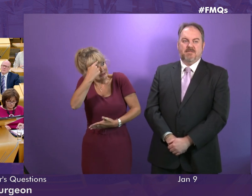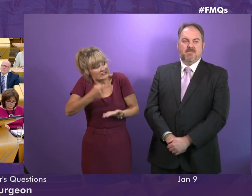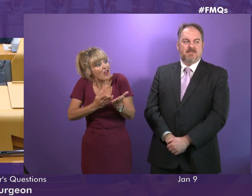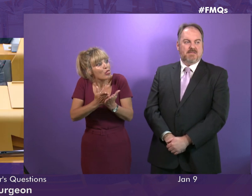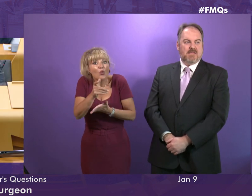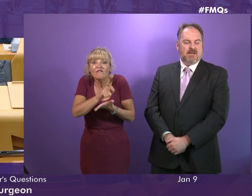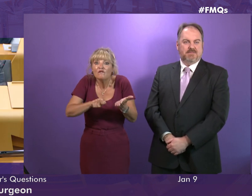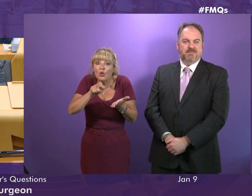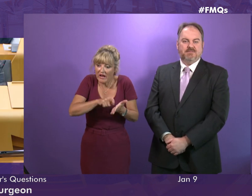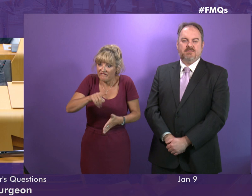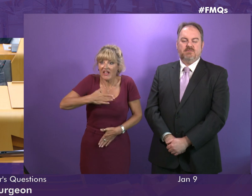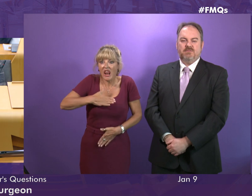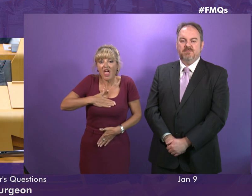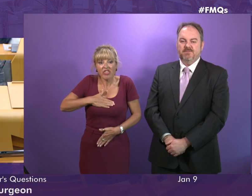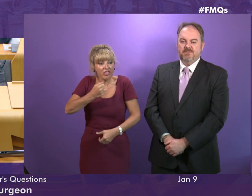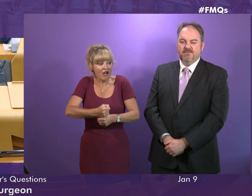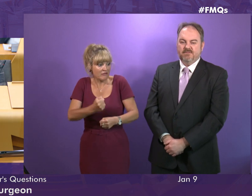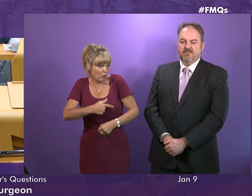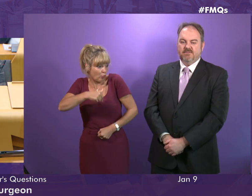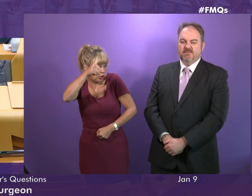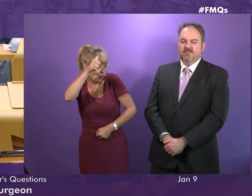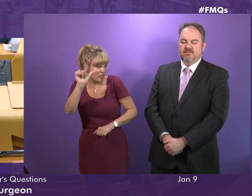Government. They did that and we know the outcome of it.